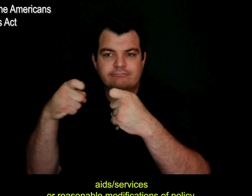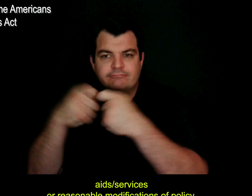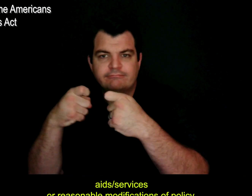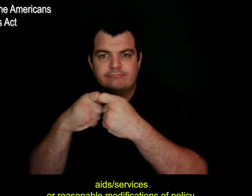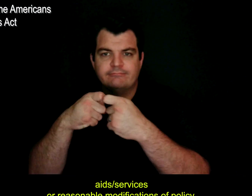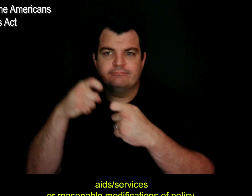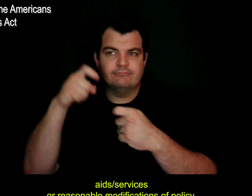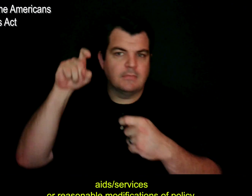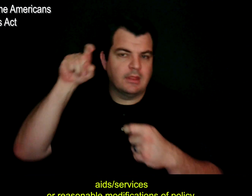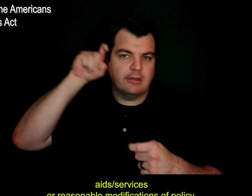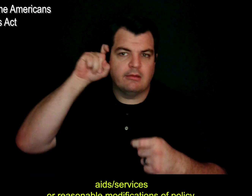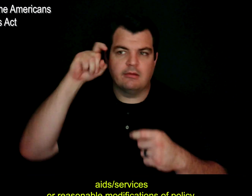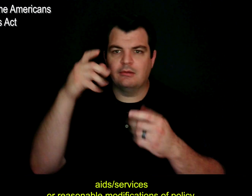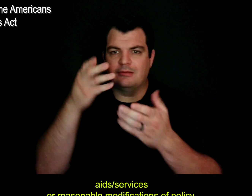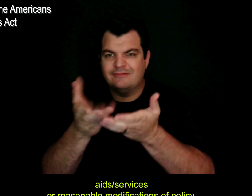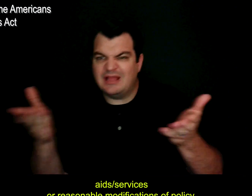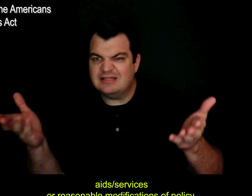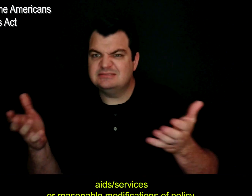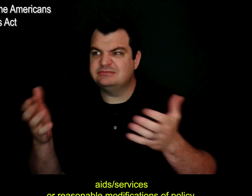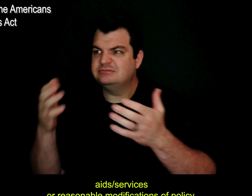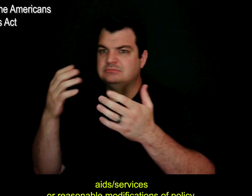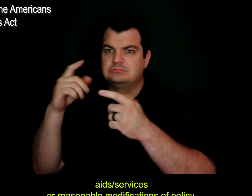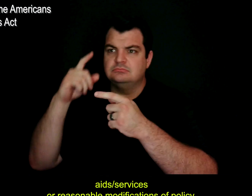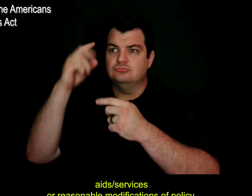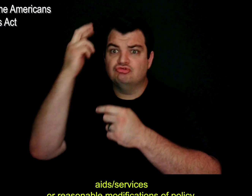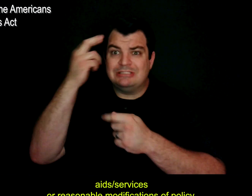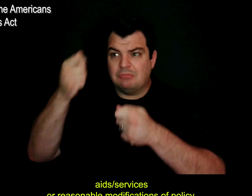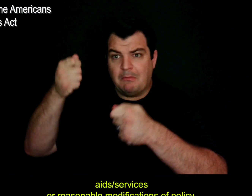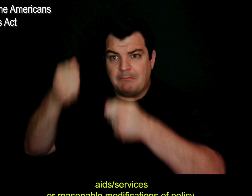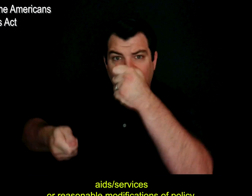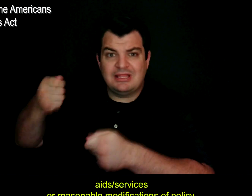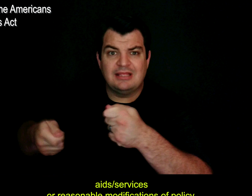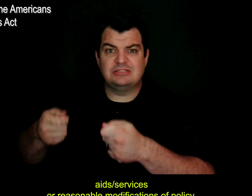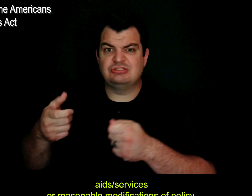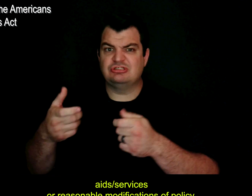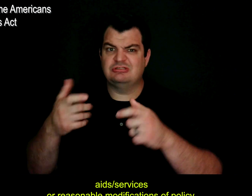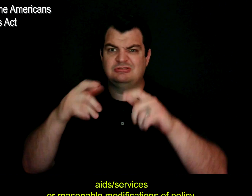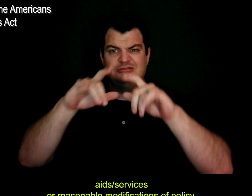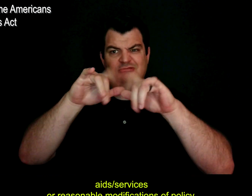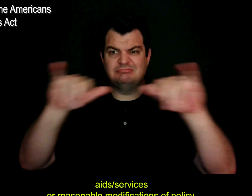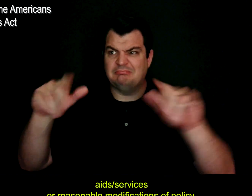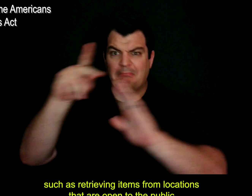aids/services or reasonable modifications of policy,